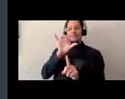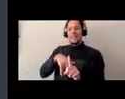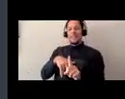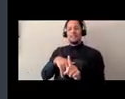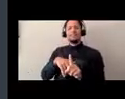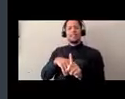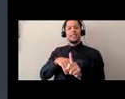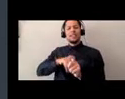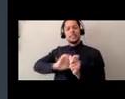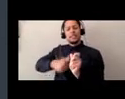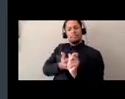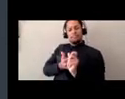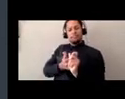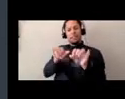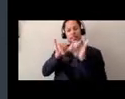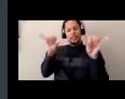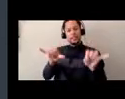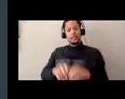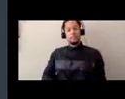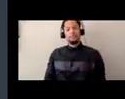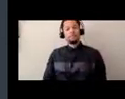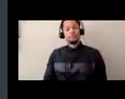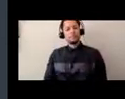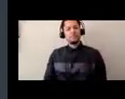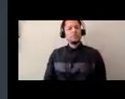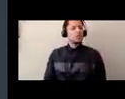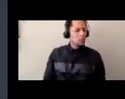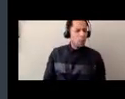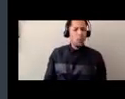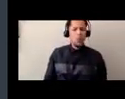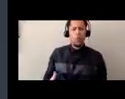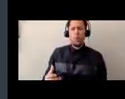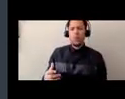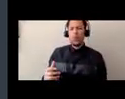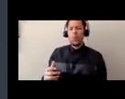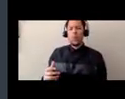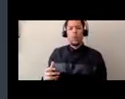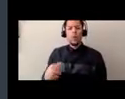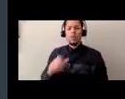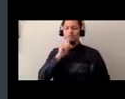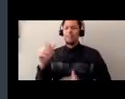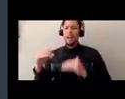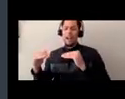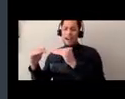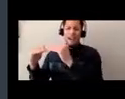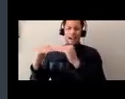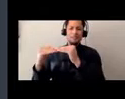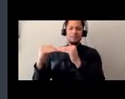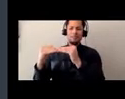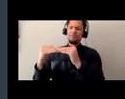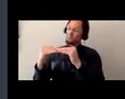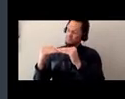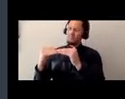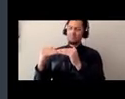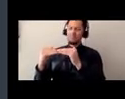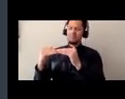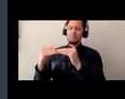So when we talk about inequality, you know when we get to access and who can or can't